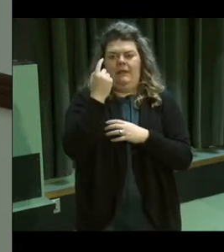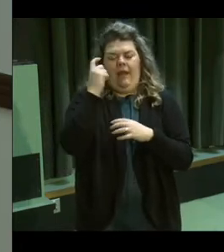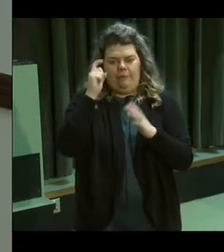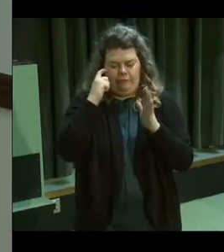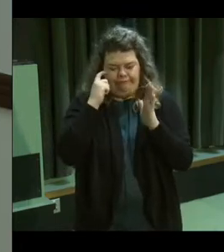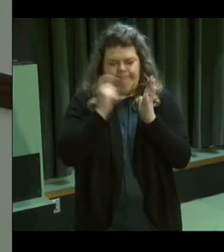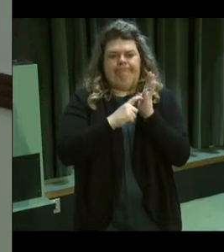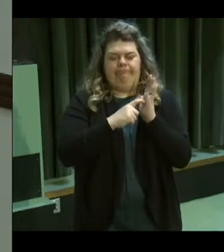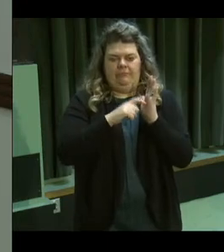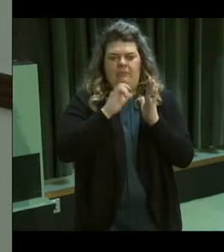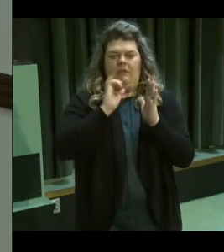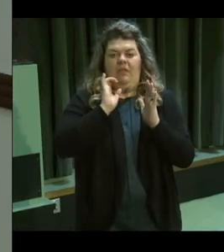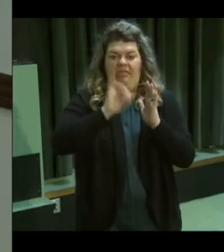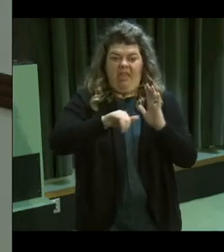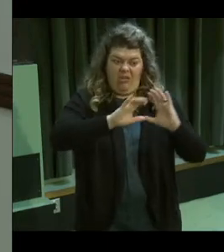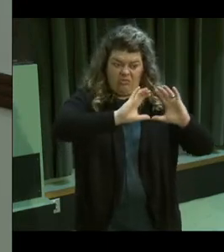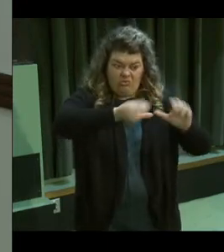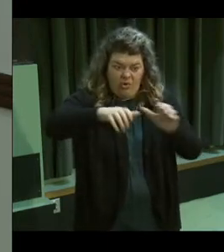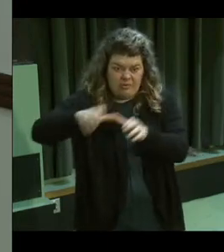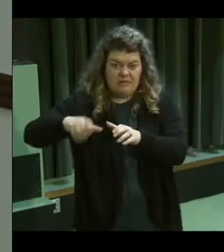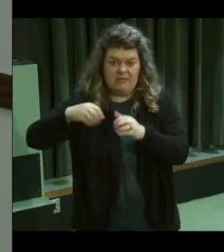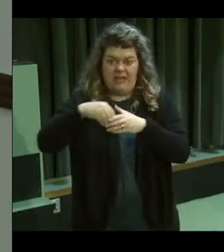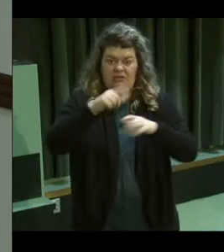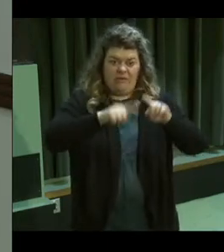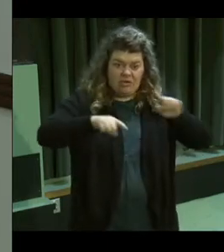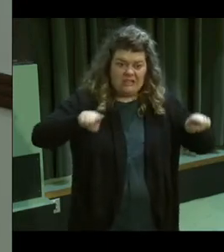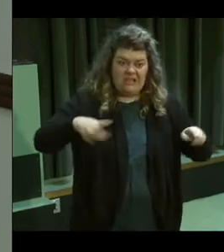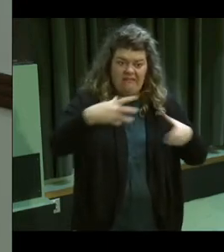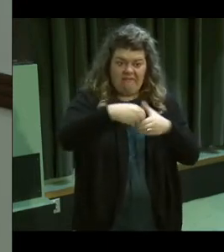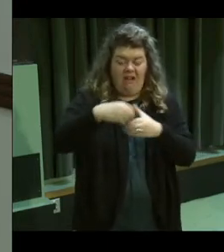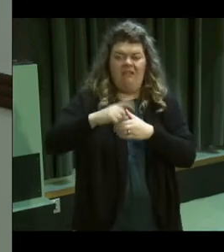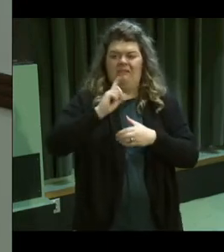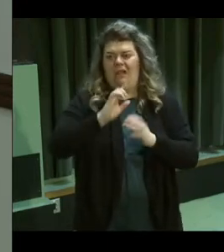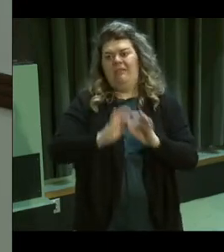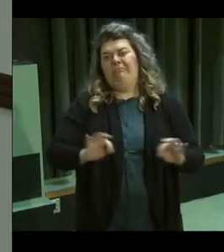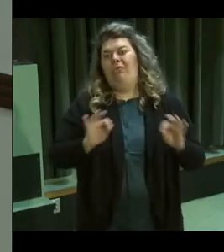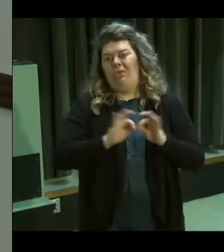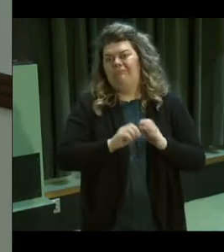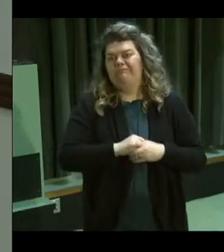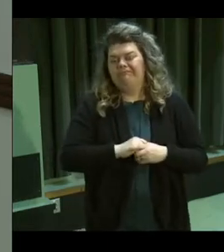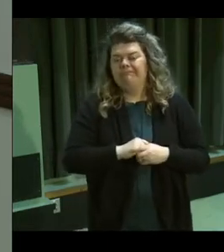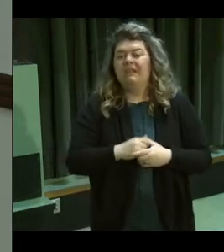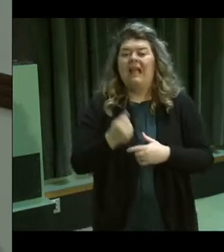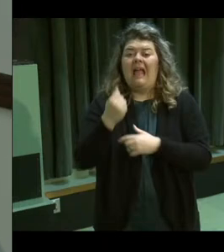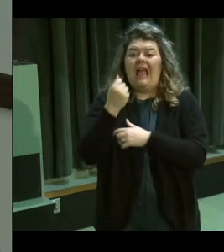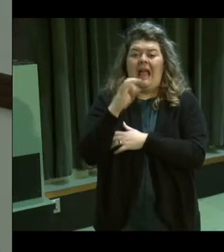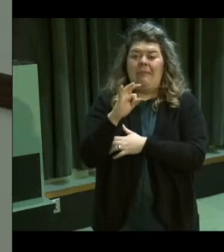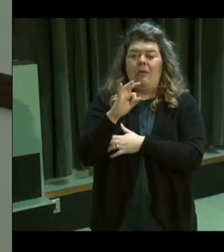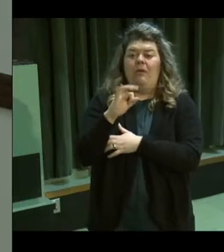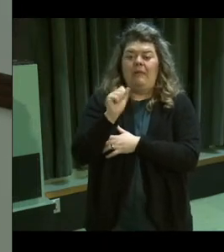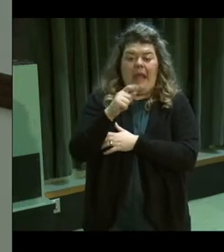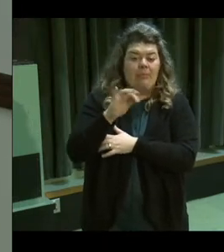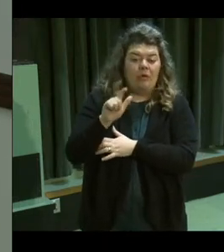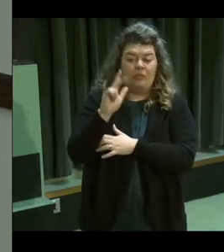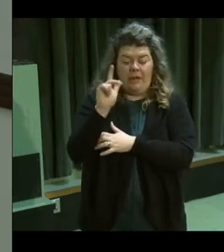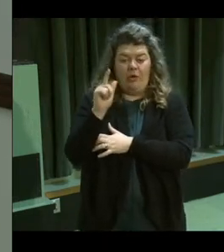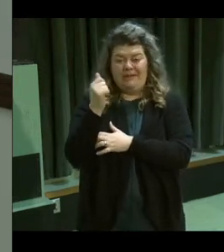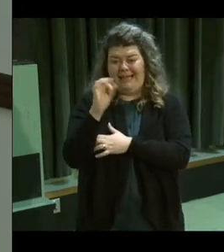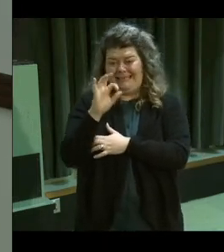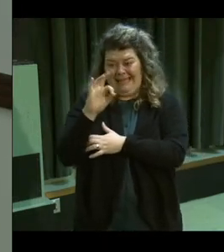important these coalitions and